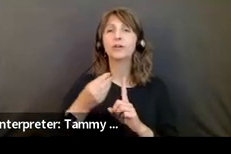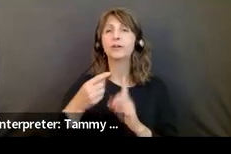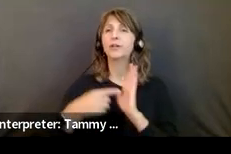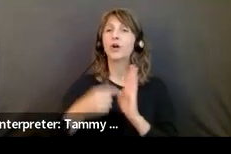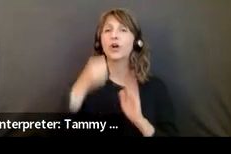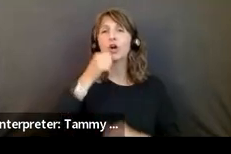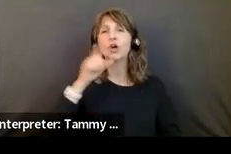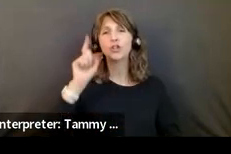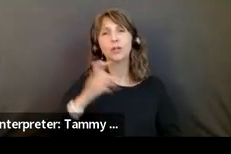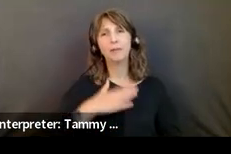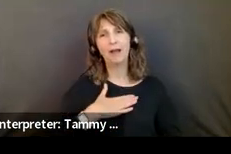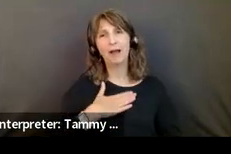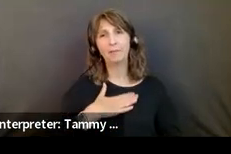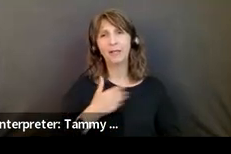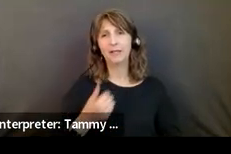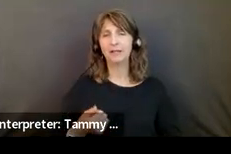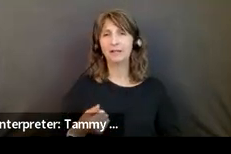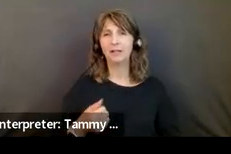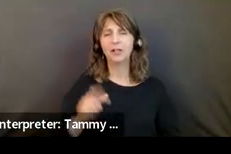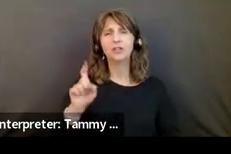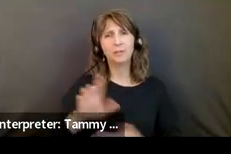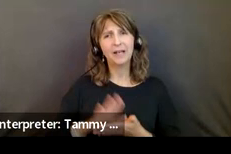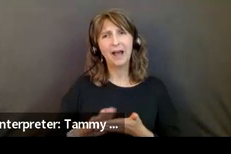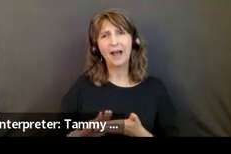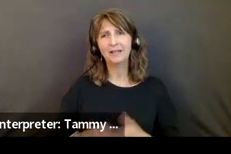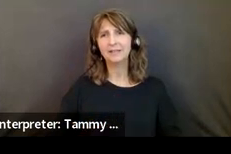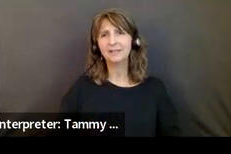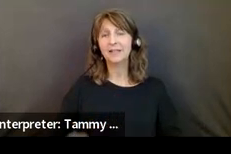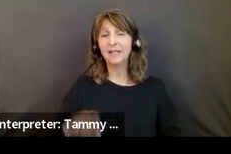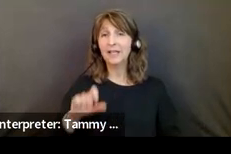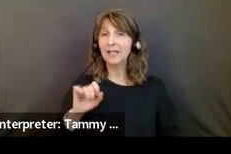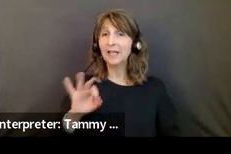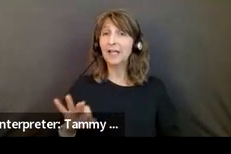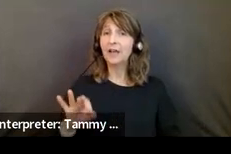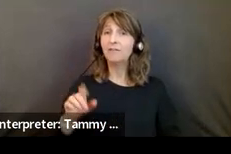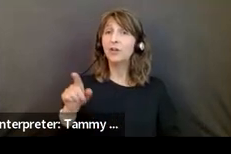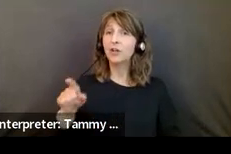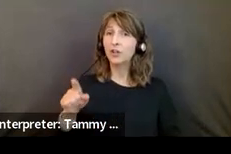We shouldn't show that we're sad, you know, but if we do, we're gonna get that emotional support.